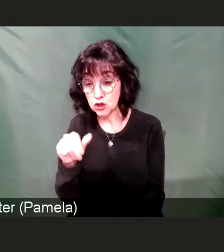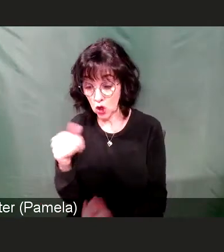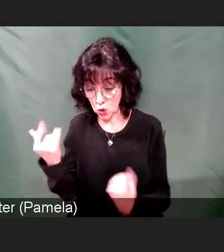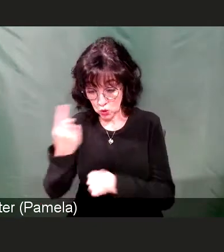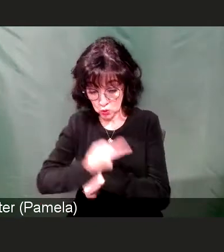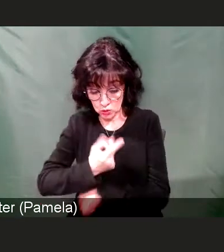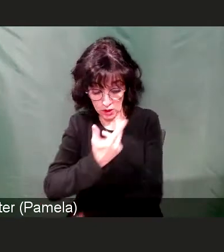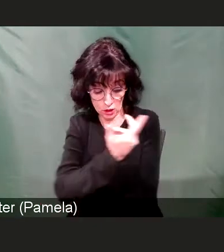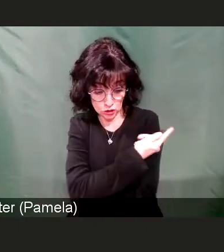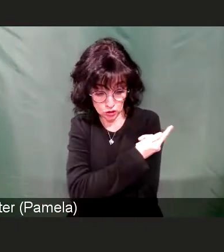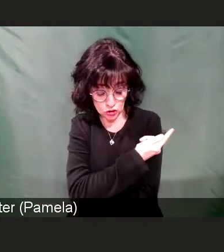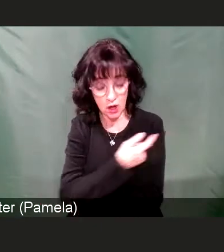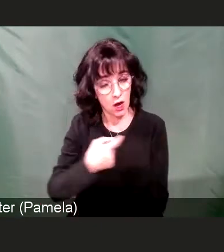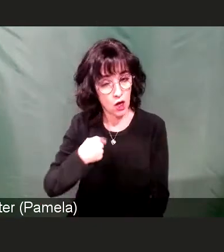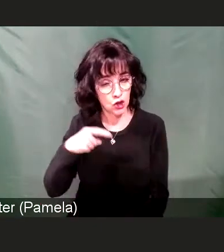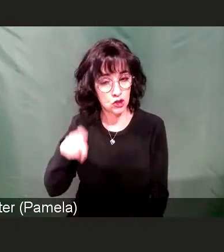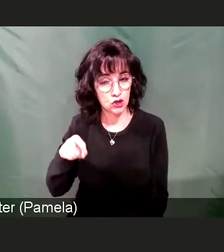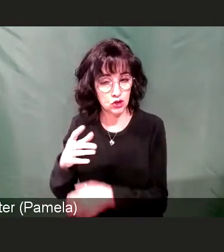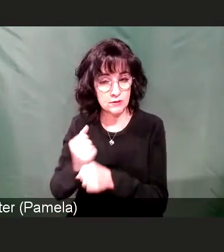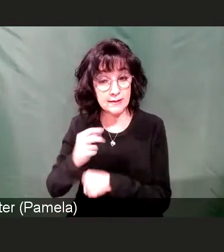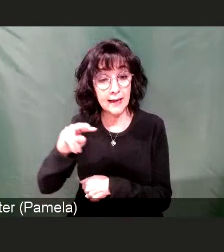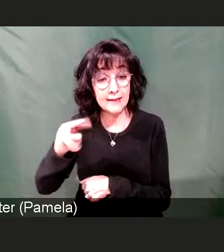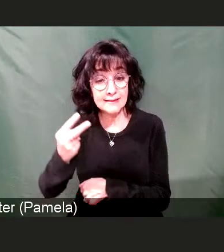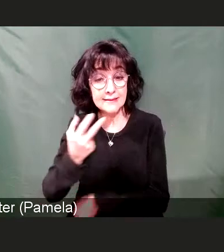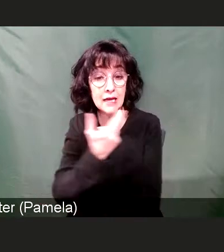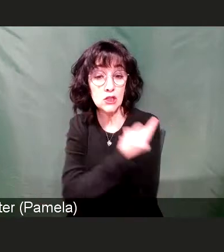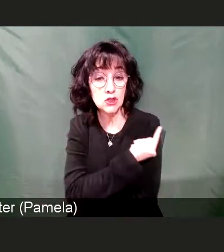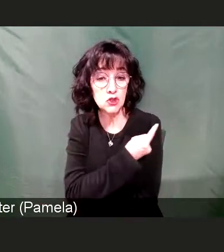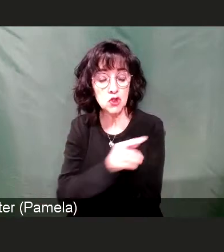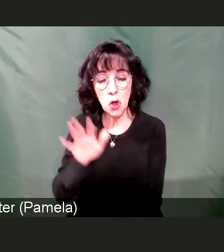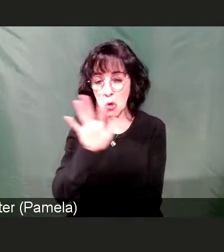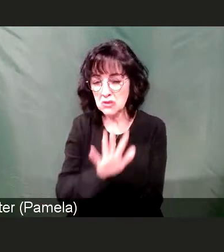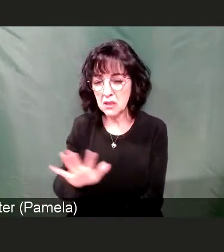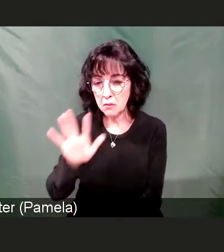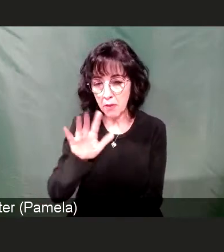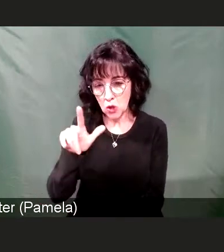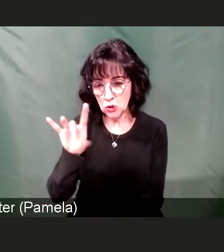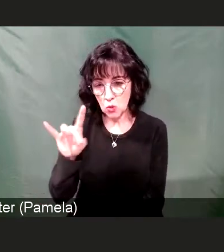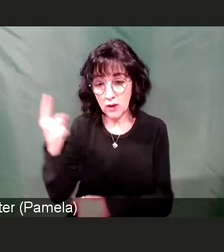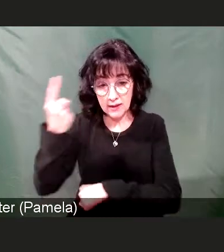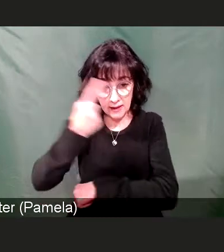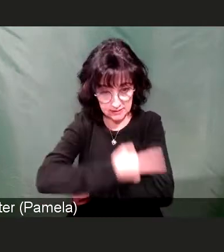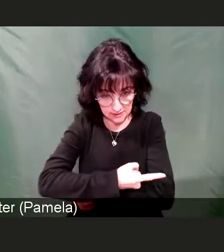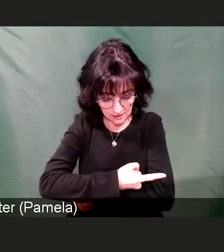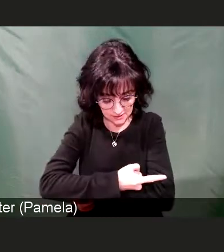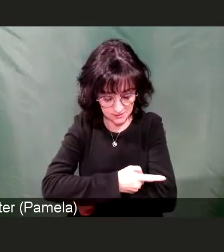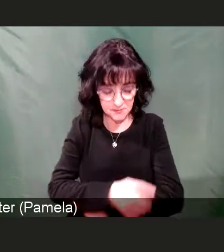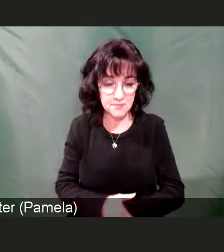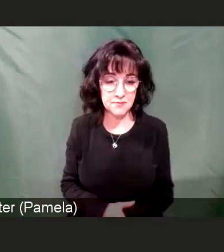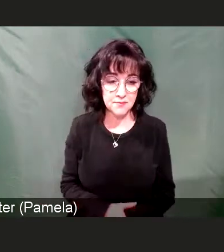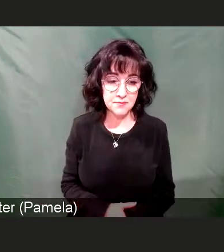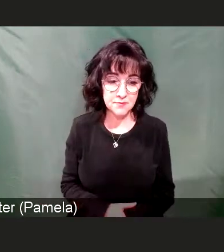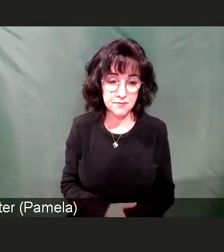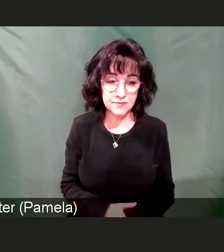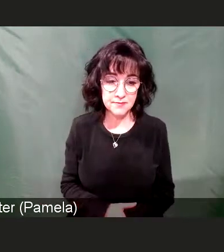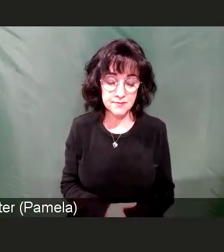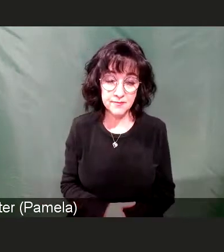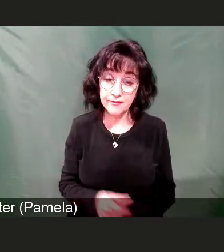my second dose of Moderna vaccine in about 28 days. Now, it's also important to realize